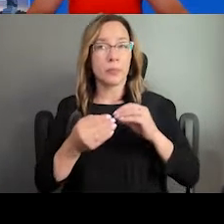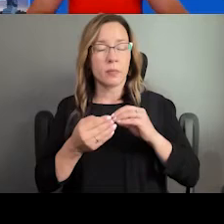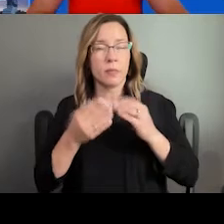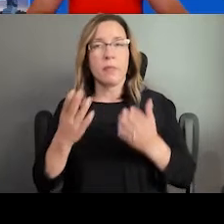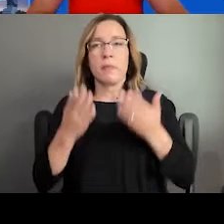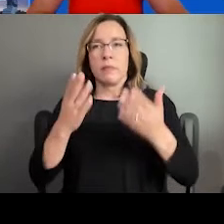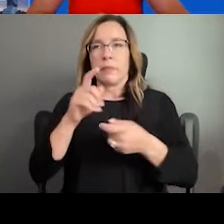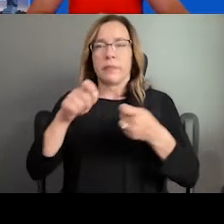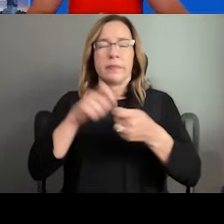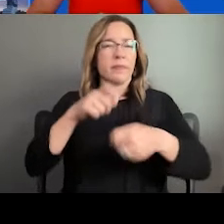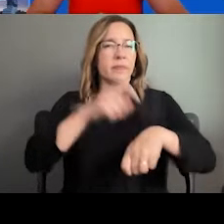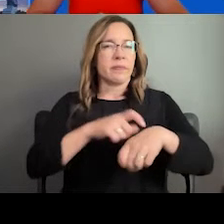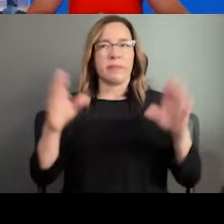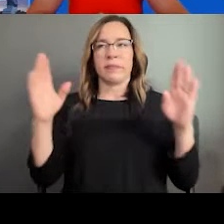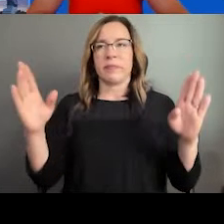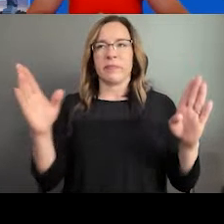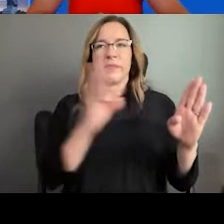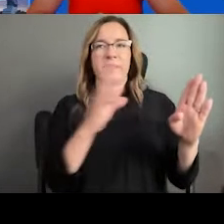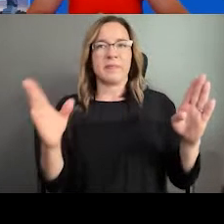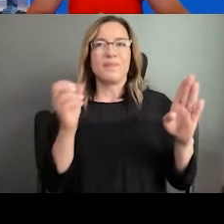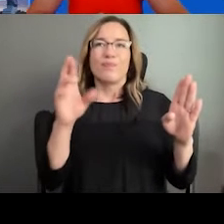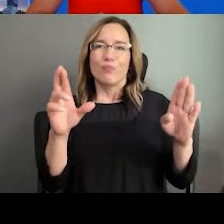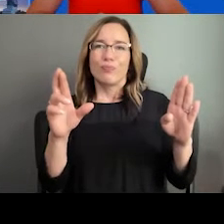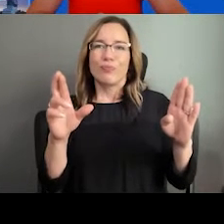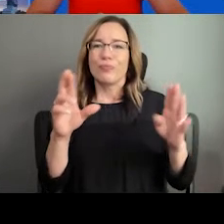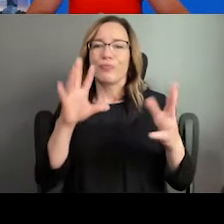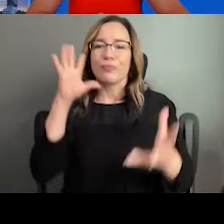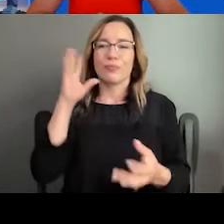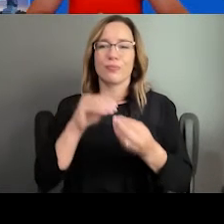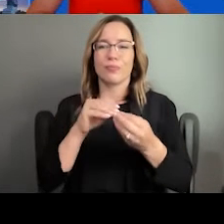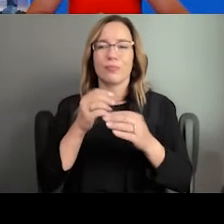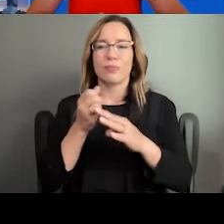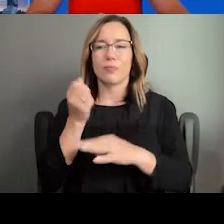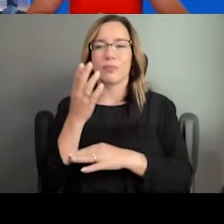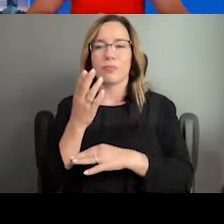or a total number of submissions over a period of time,